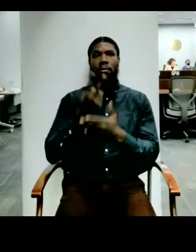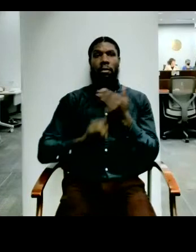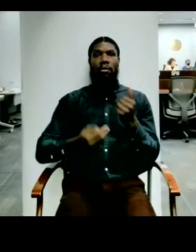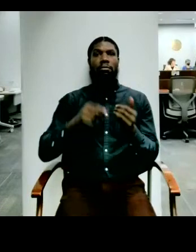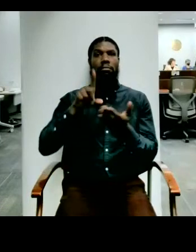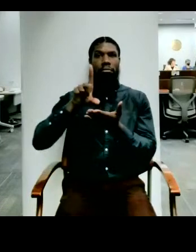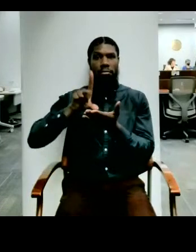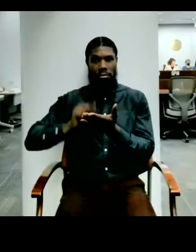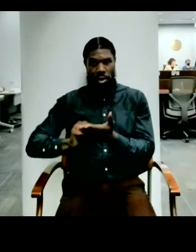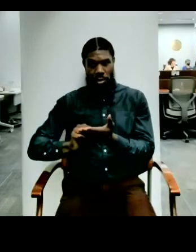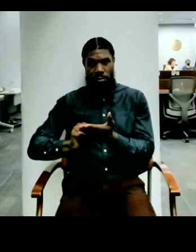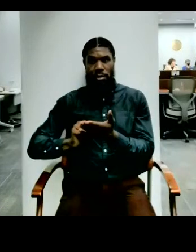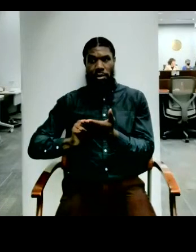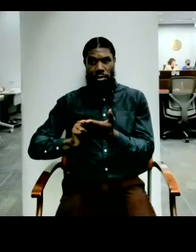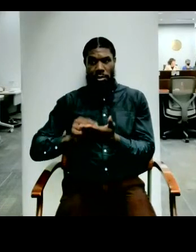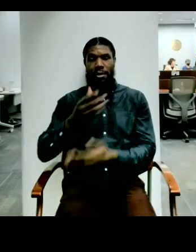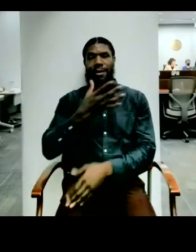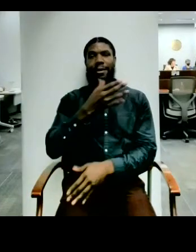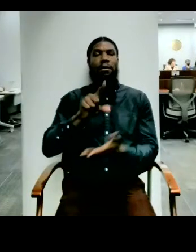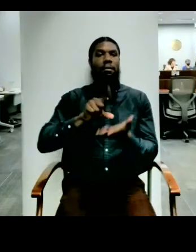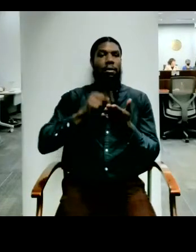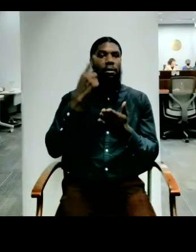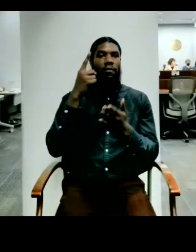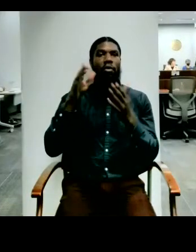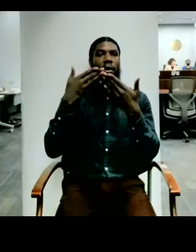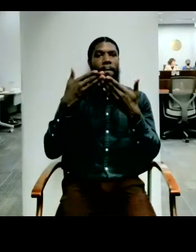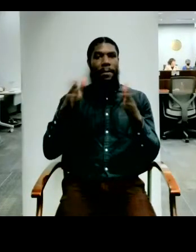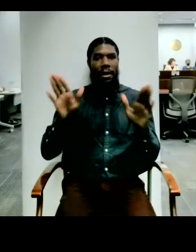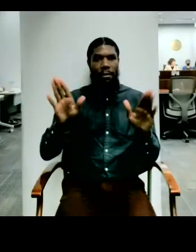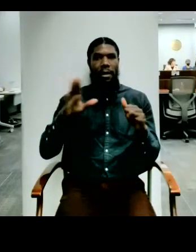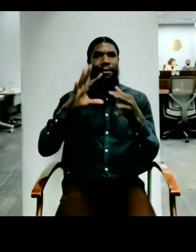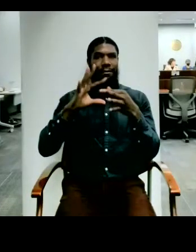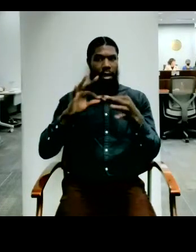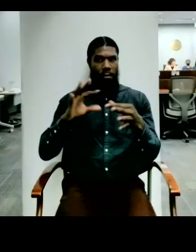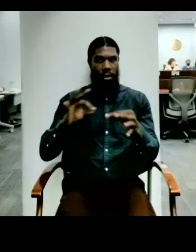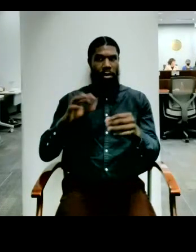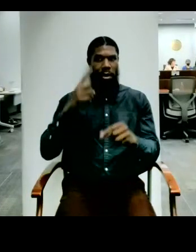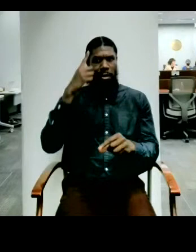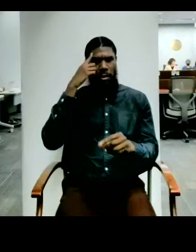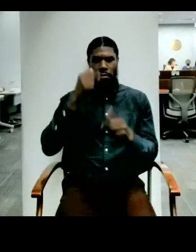published and published for public comment um, so I think that the most logical thing